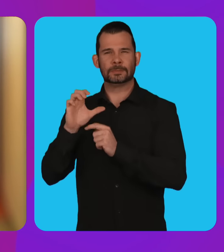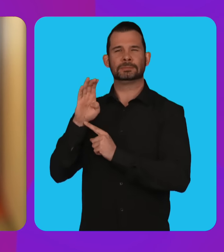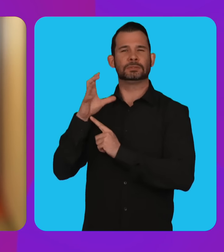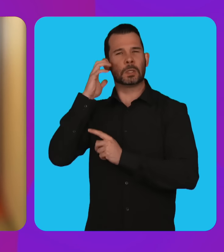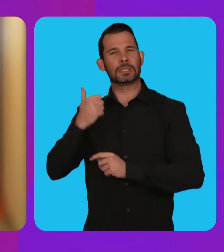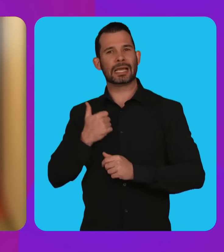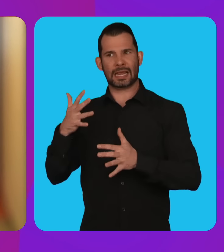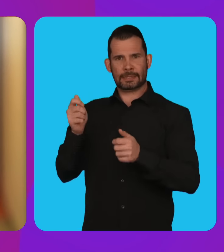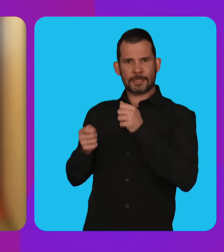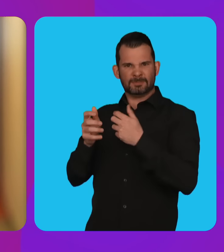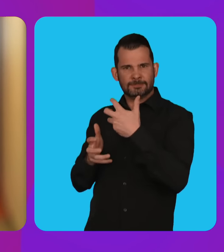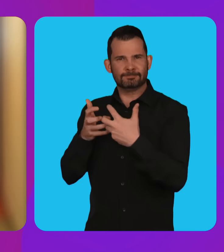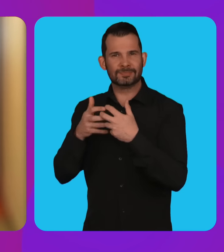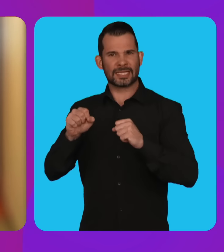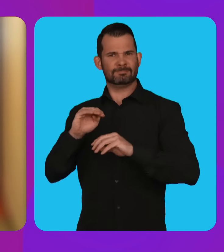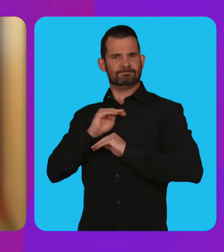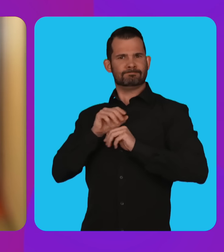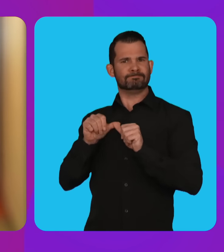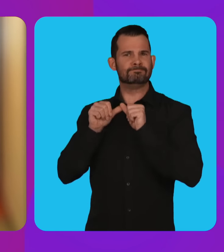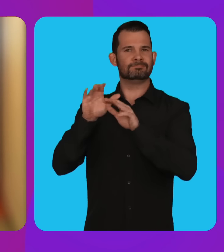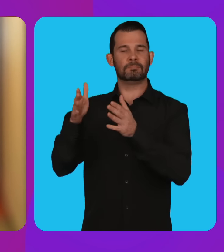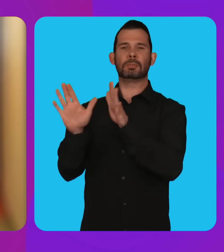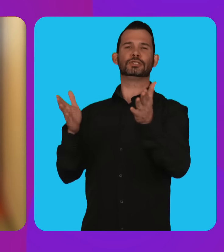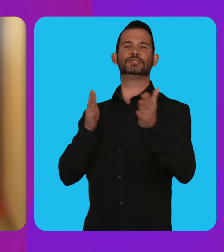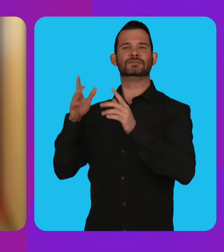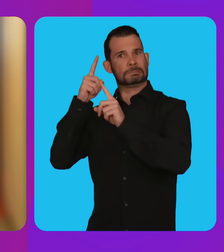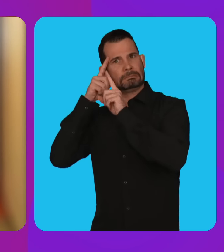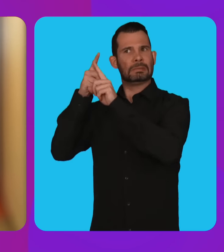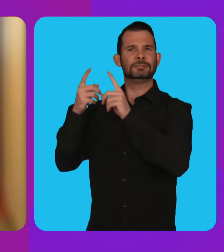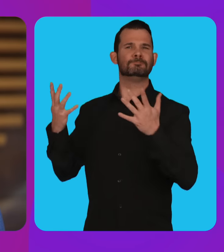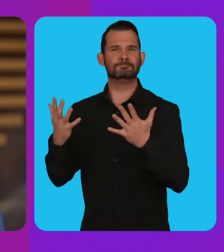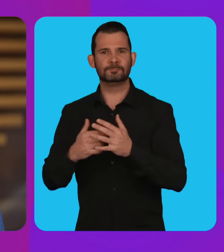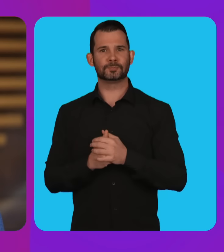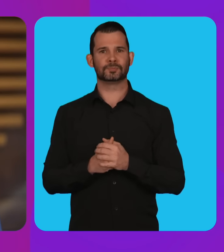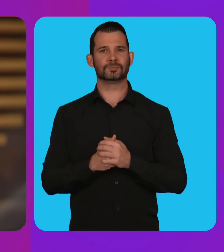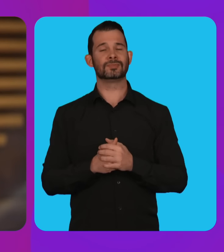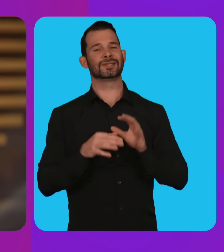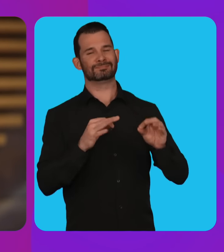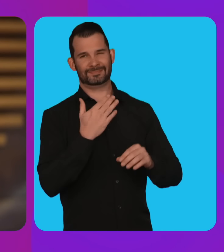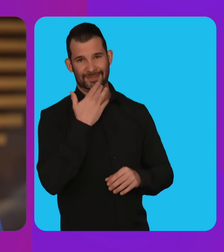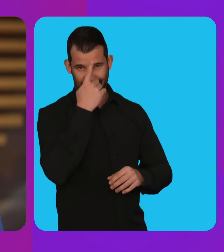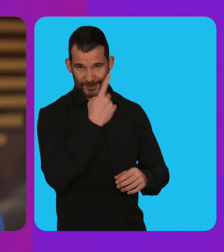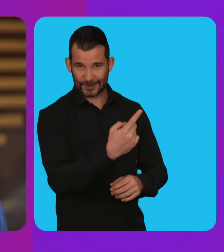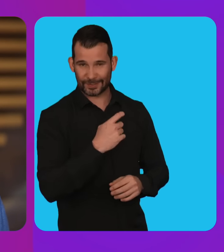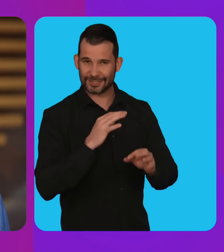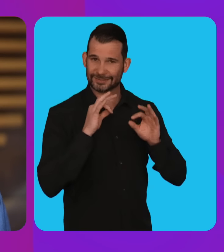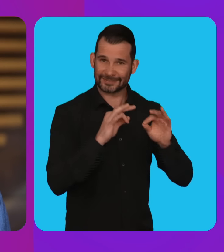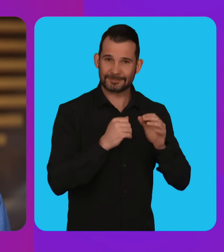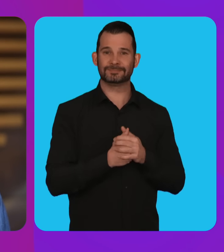so that it can continue to meet its public service mandate? Well, thanks for the question, Sophie.